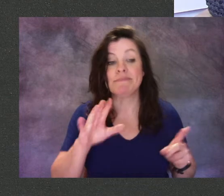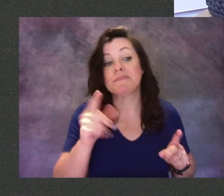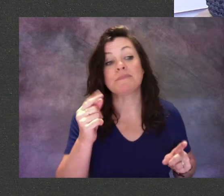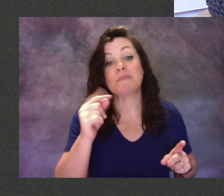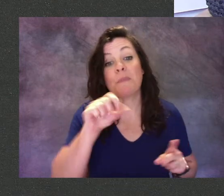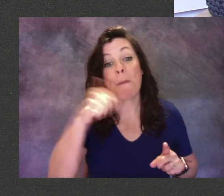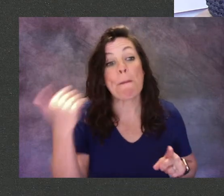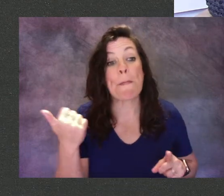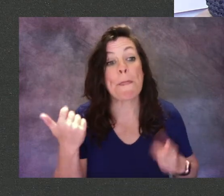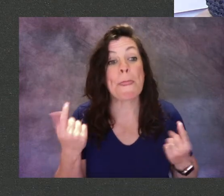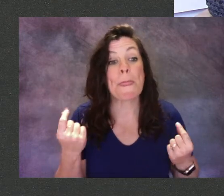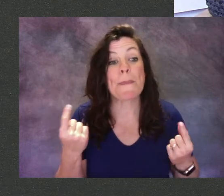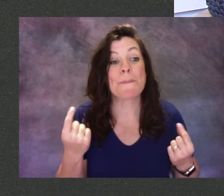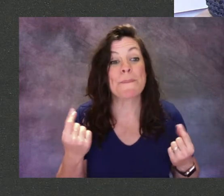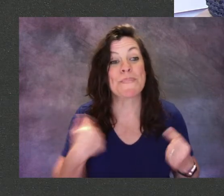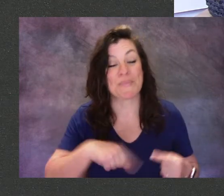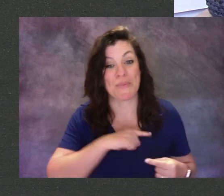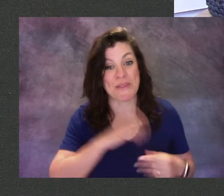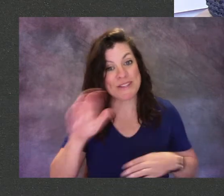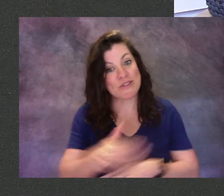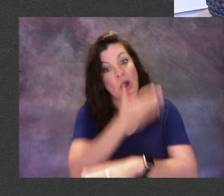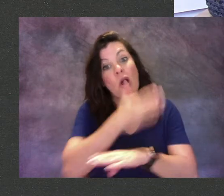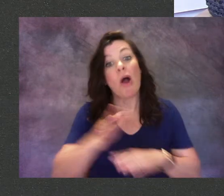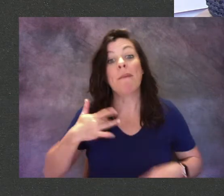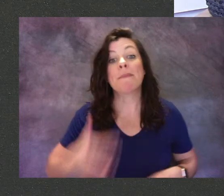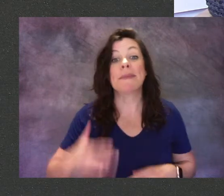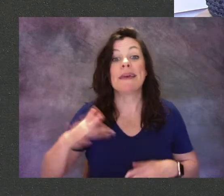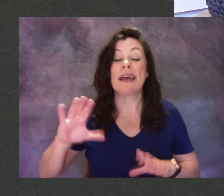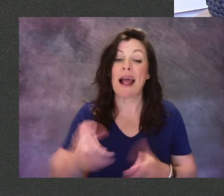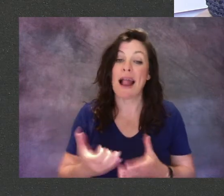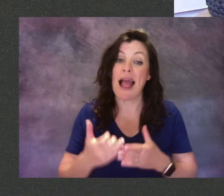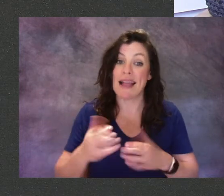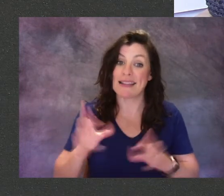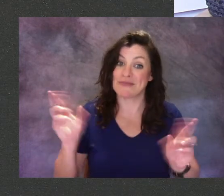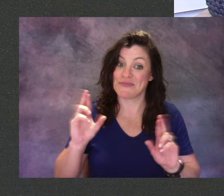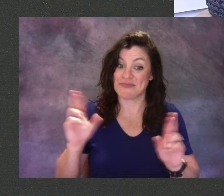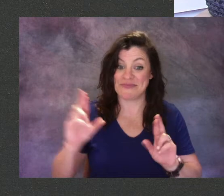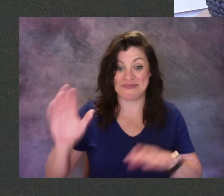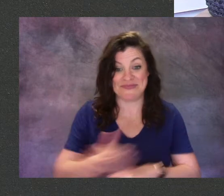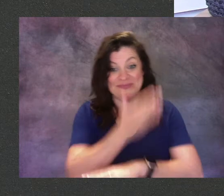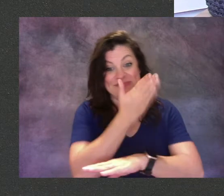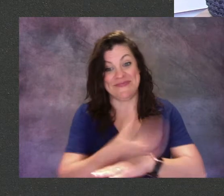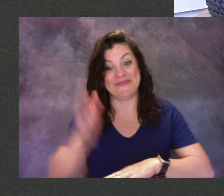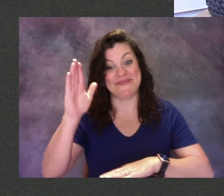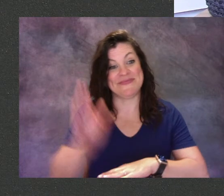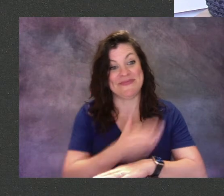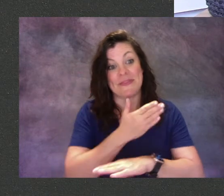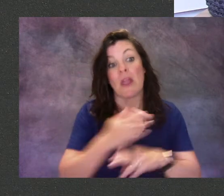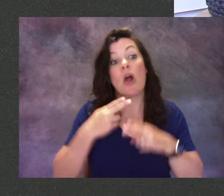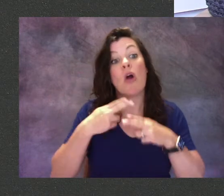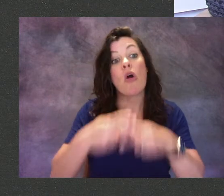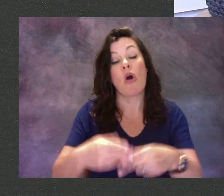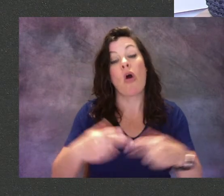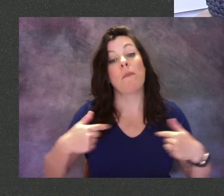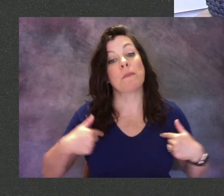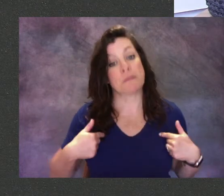We sing this song in my class, are you ready? You want us to be sing it with, for them? It's called. "I Use Manners."